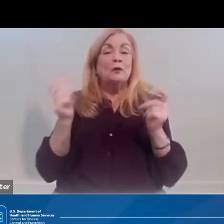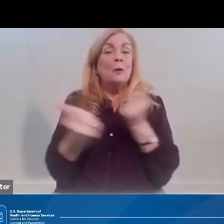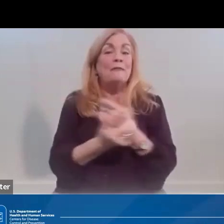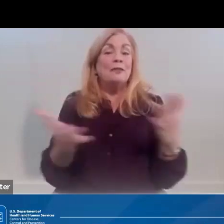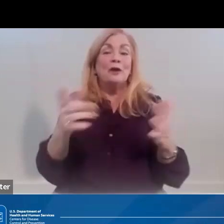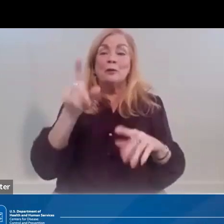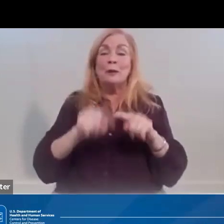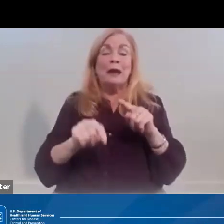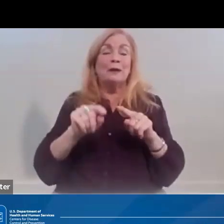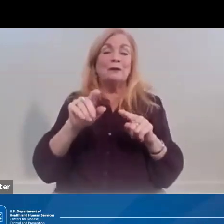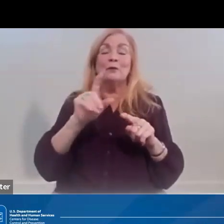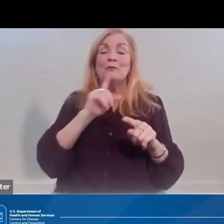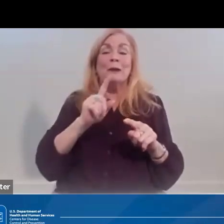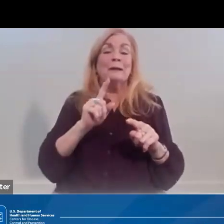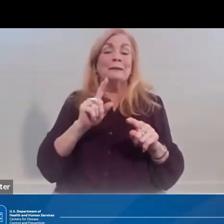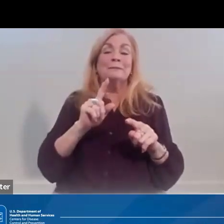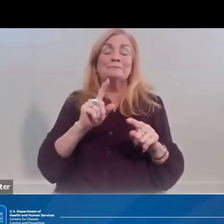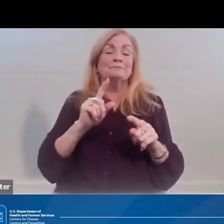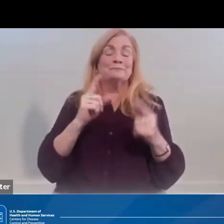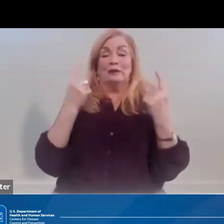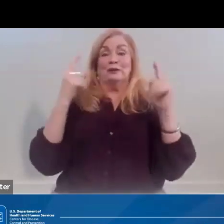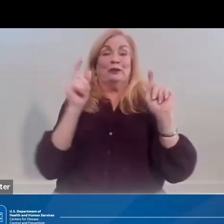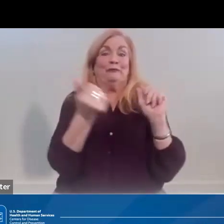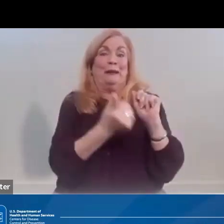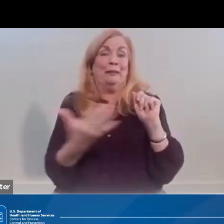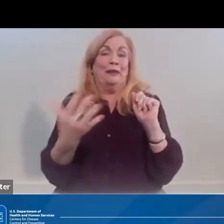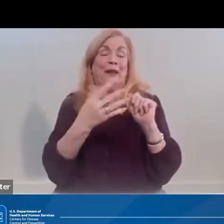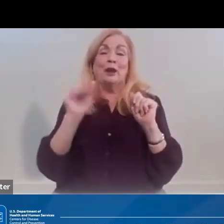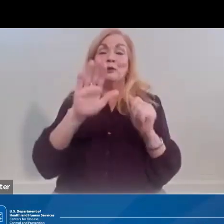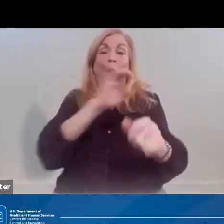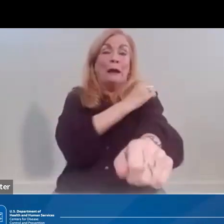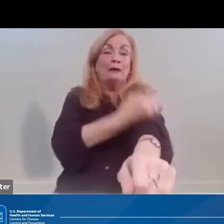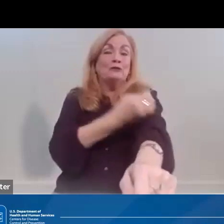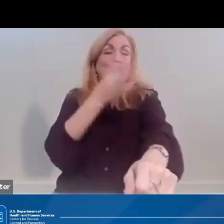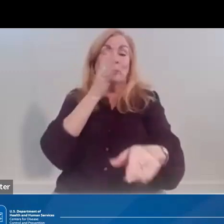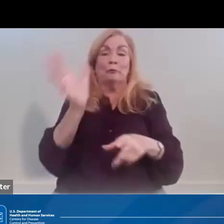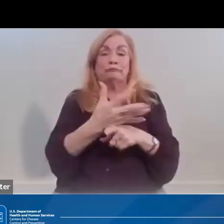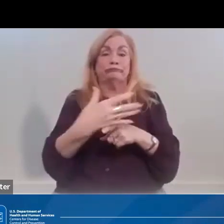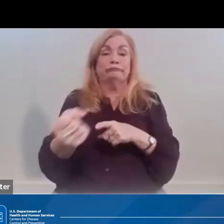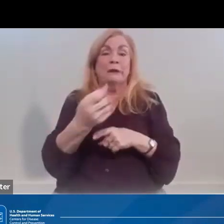to deplete yourself of all energy and enthusiasm. And we don't want that to happen.